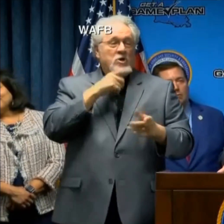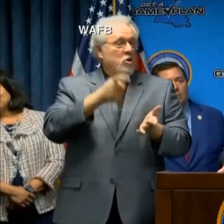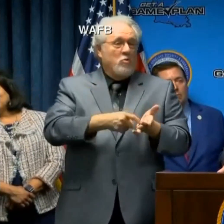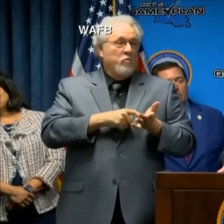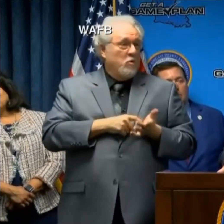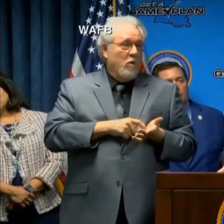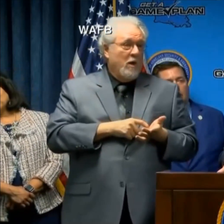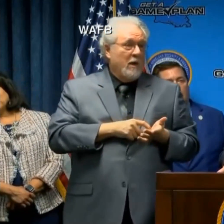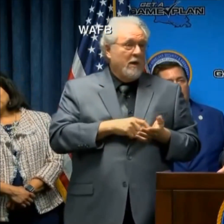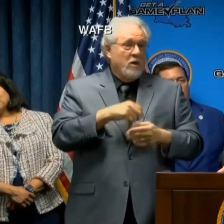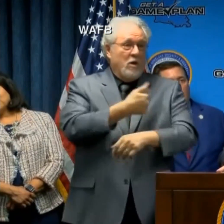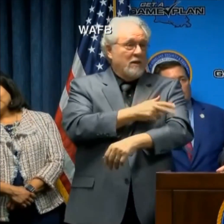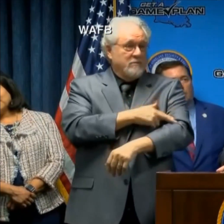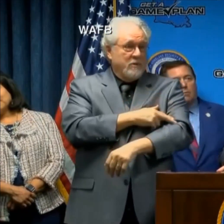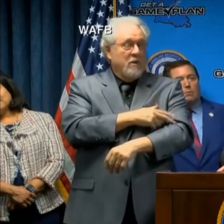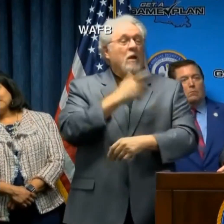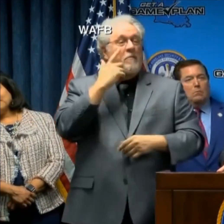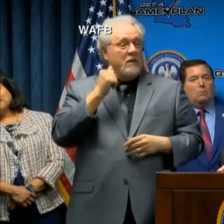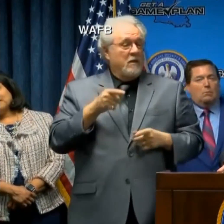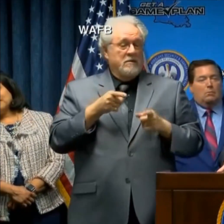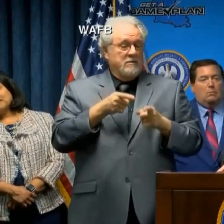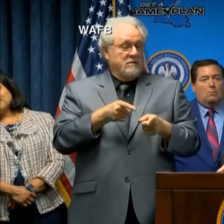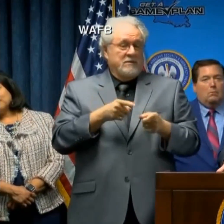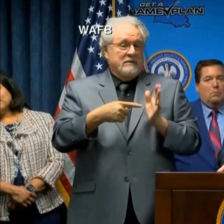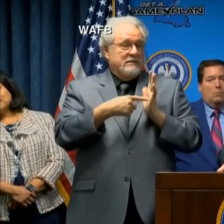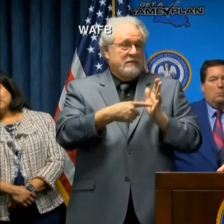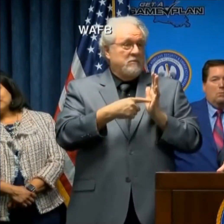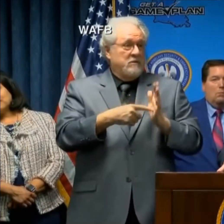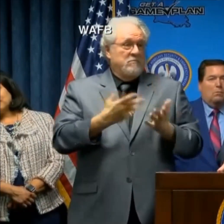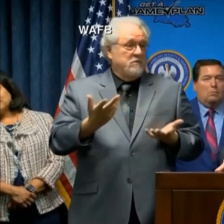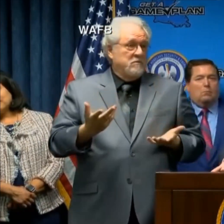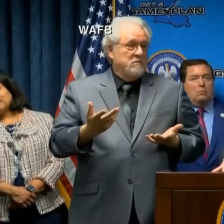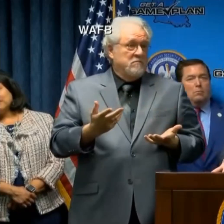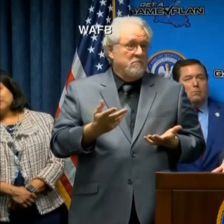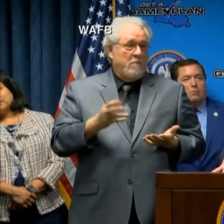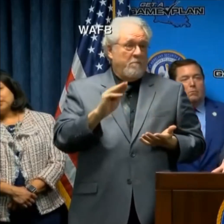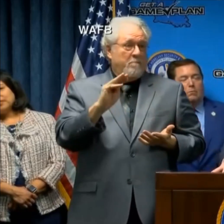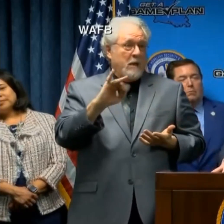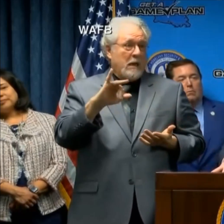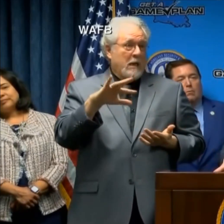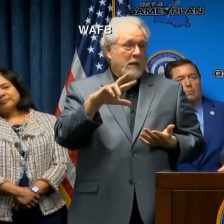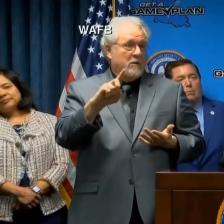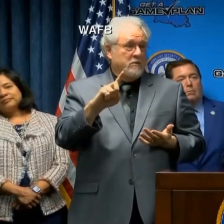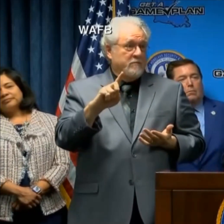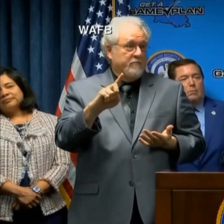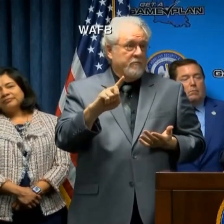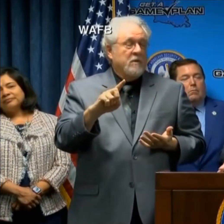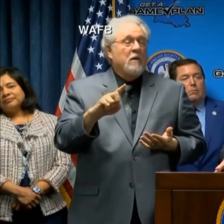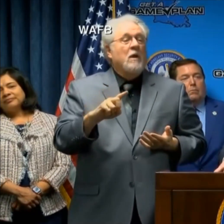hospitalization because their symptoms will be relatively mild and rather than